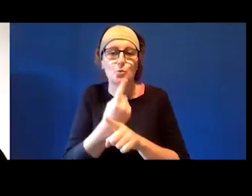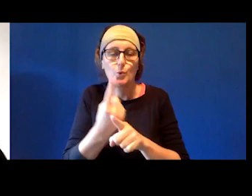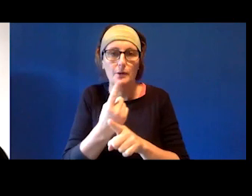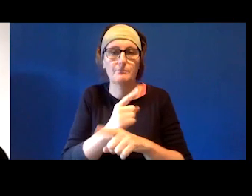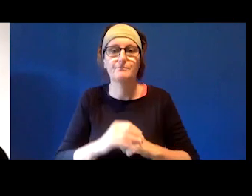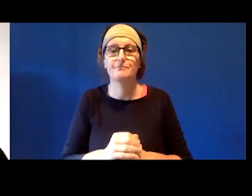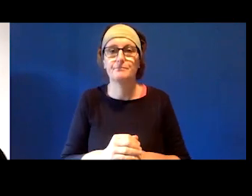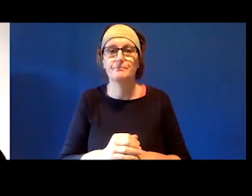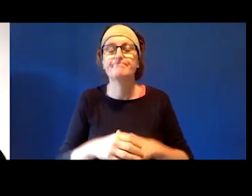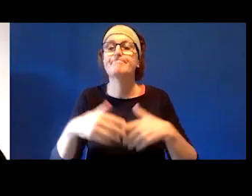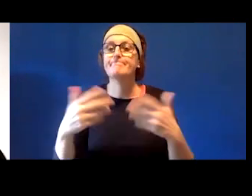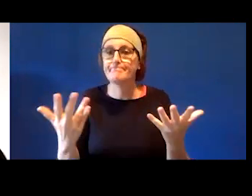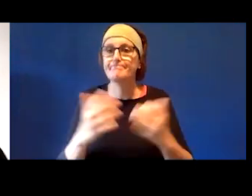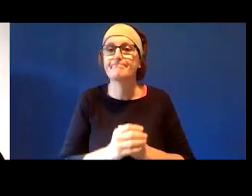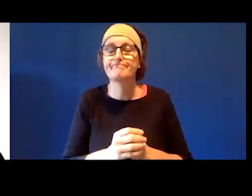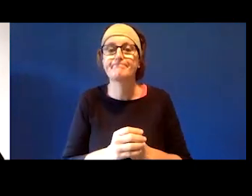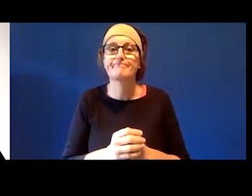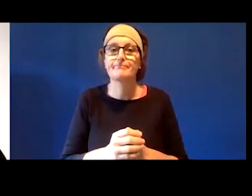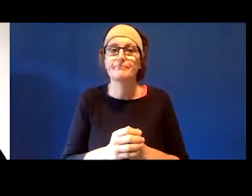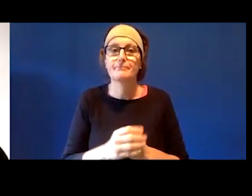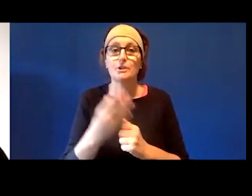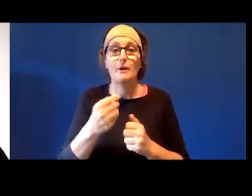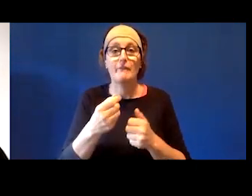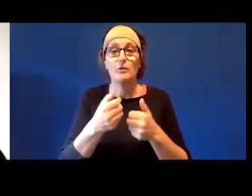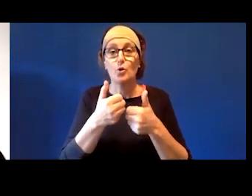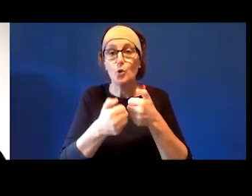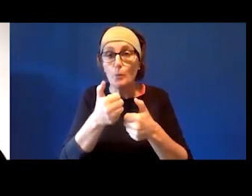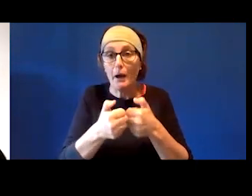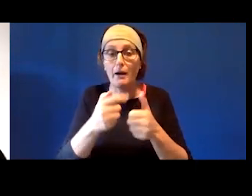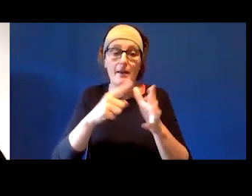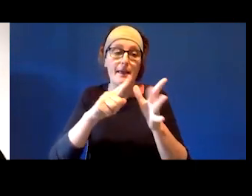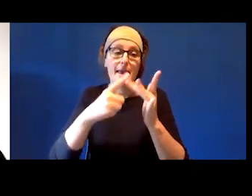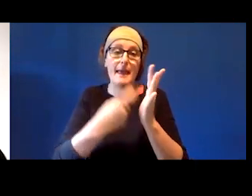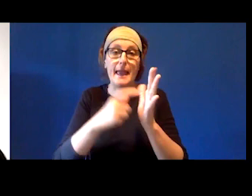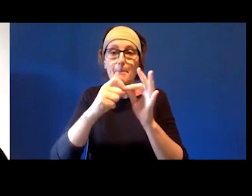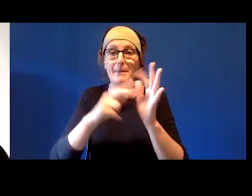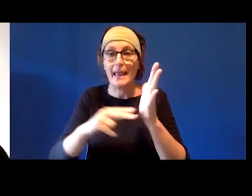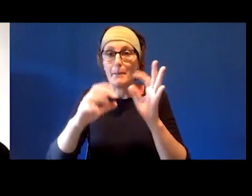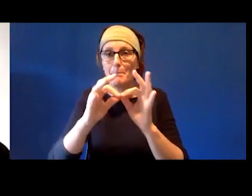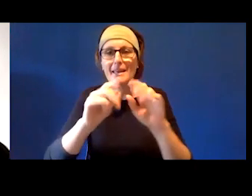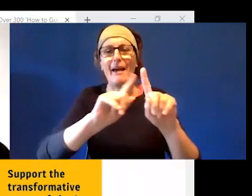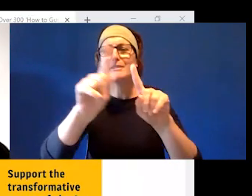there is Uber, there is Airbnb, 4,000 different names I can talk